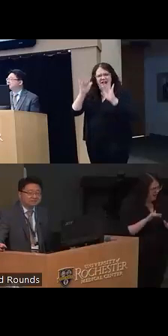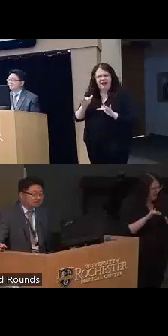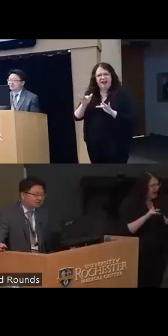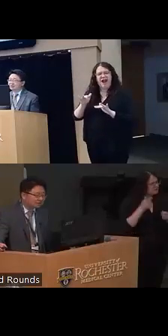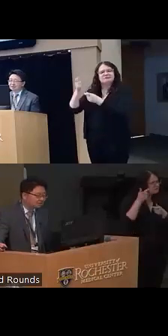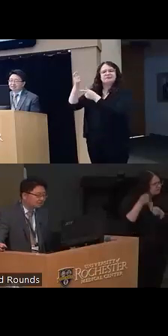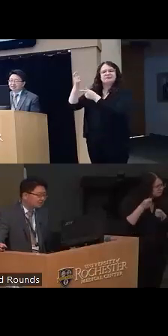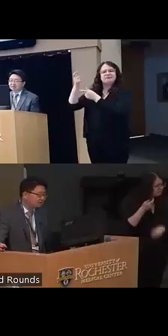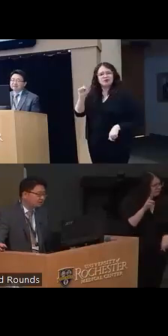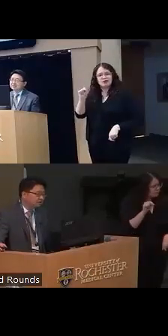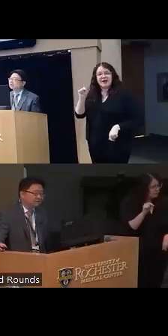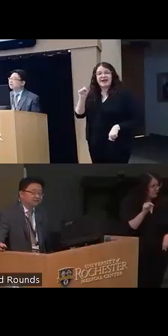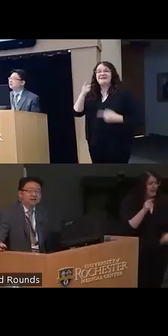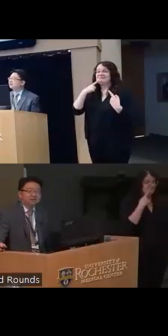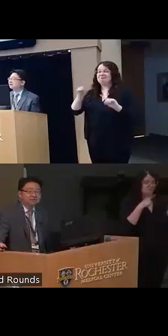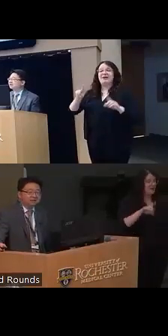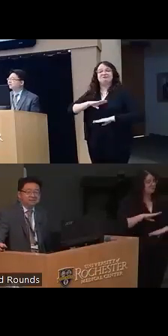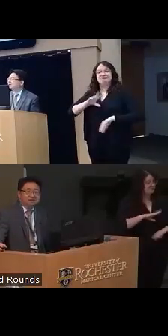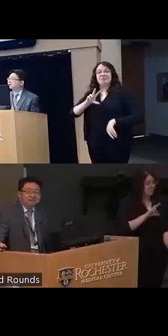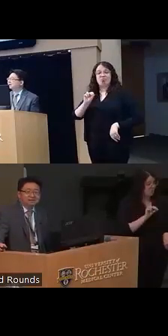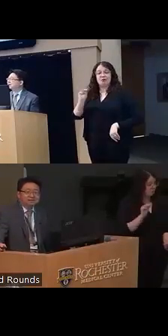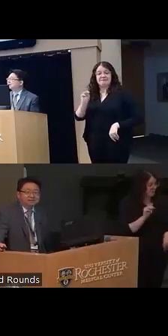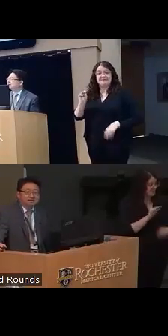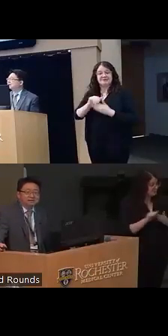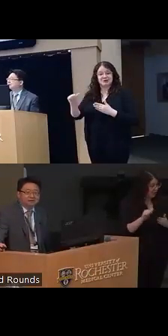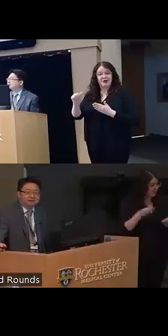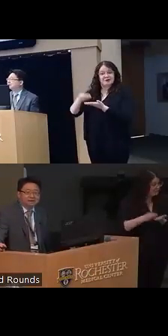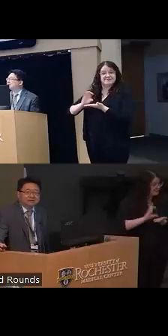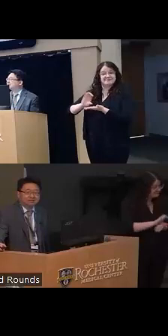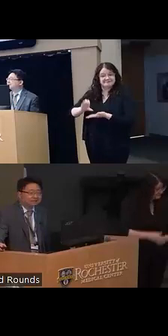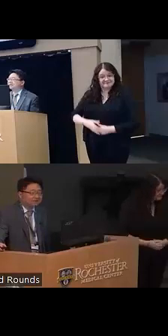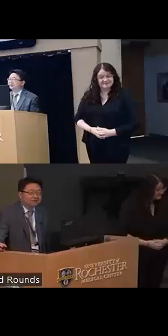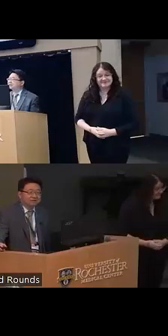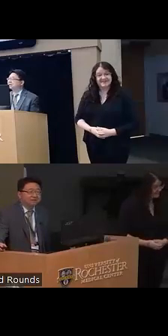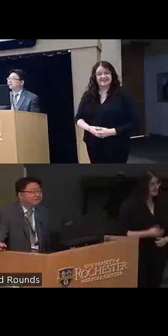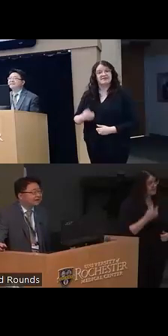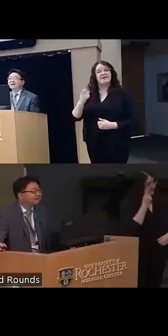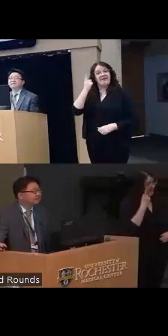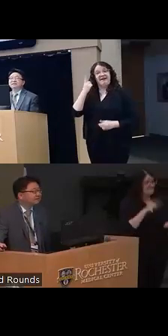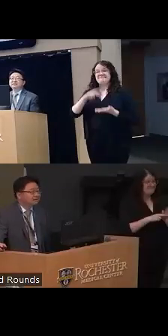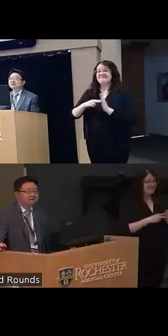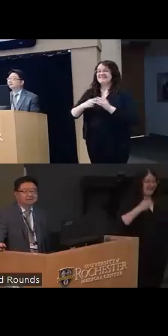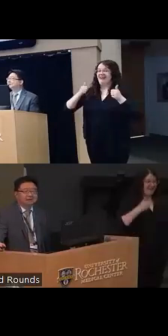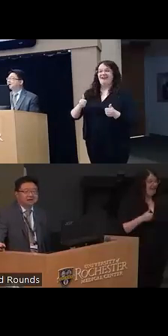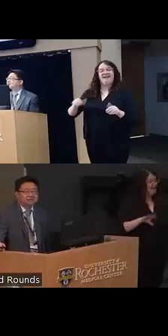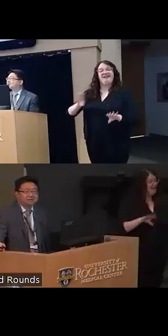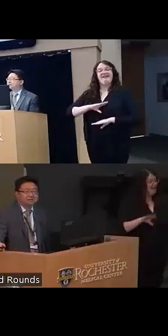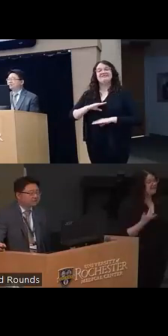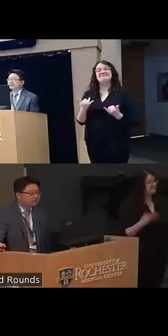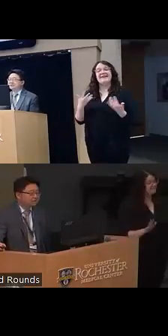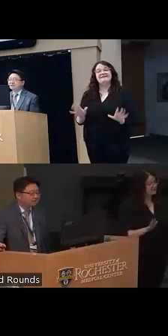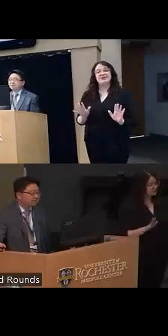30 million dollar mark and that's not the end of it in fact in the last four weeks